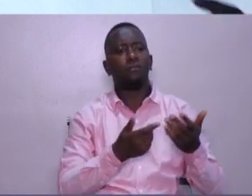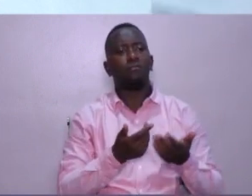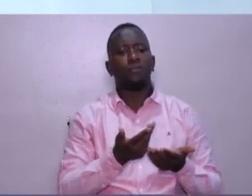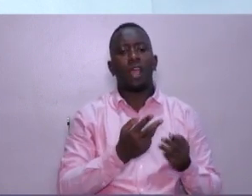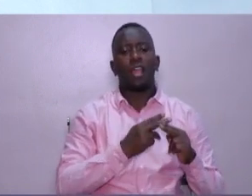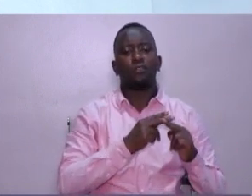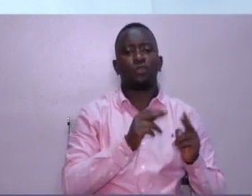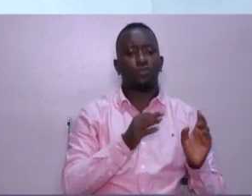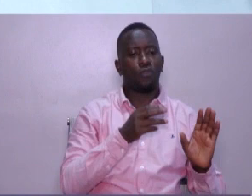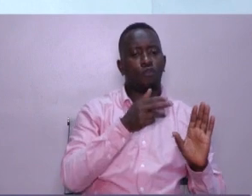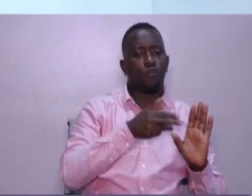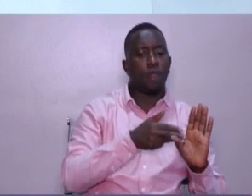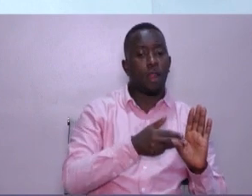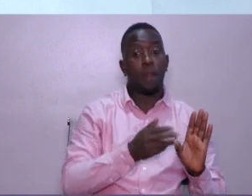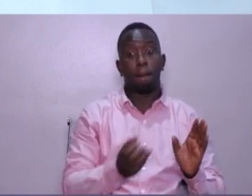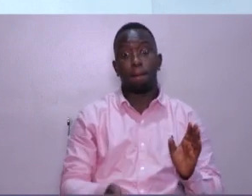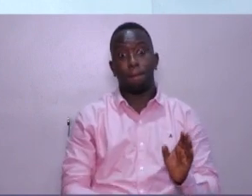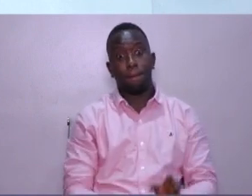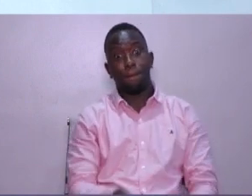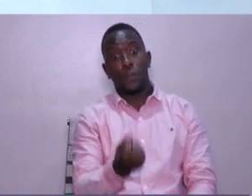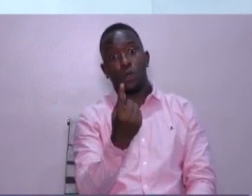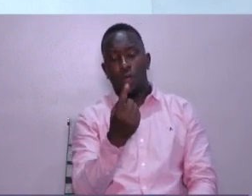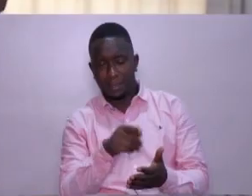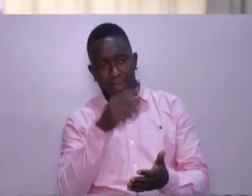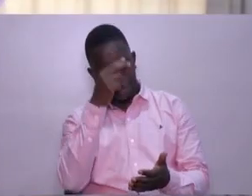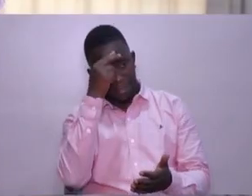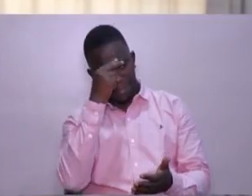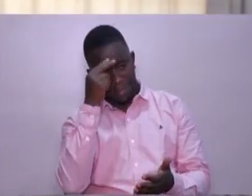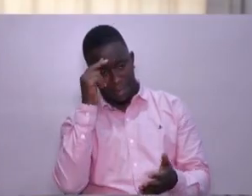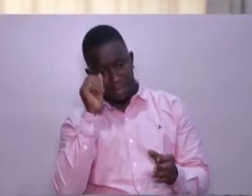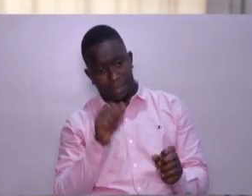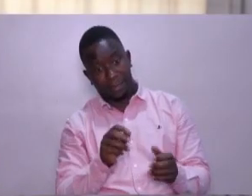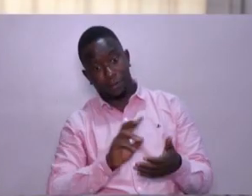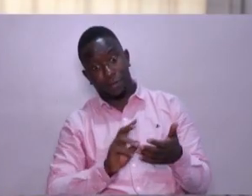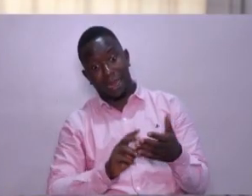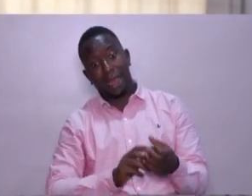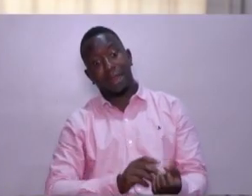so there is any instruction for the learner to click